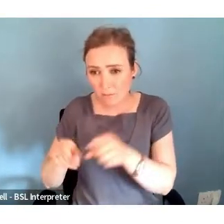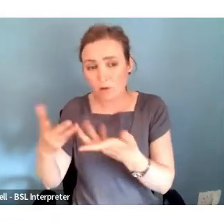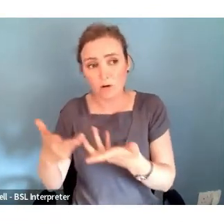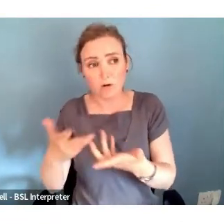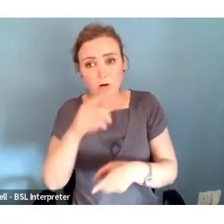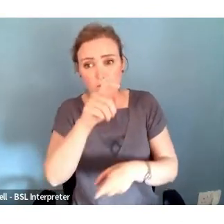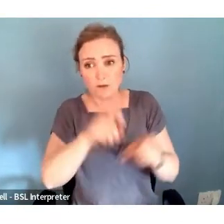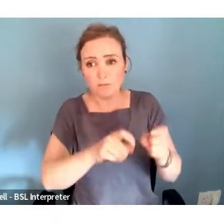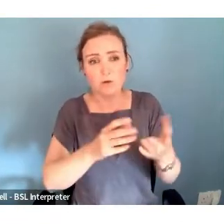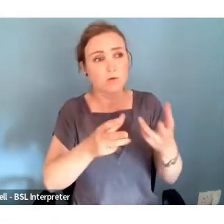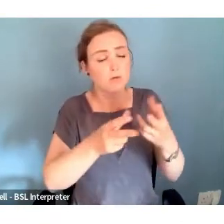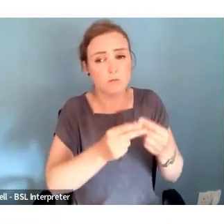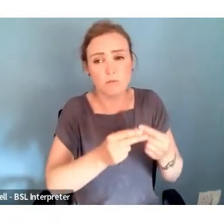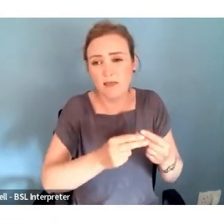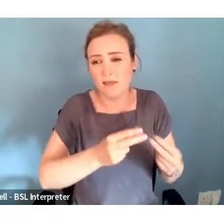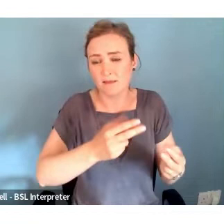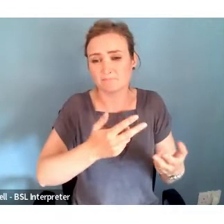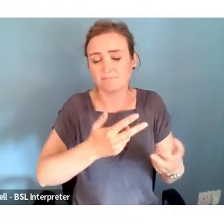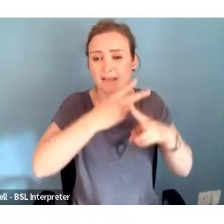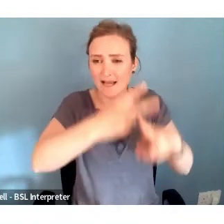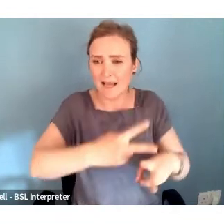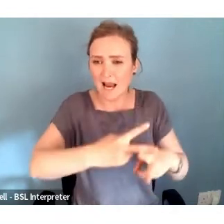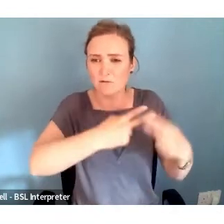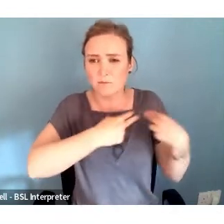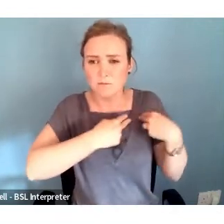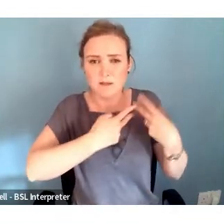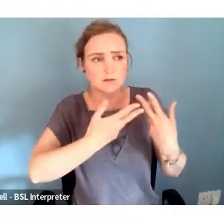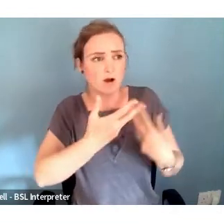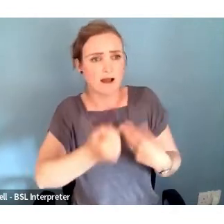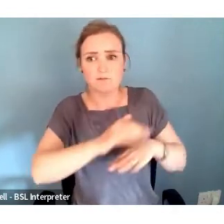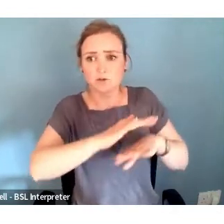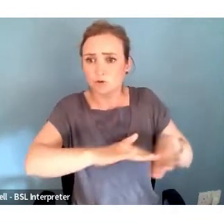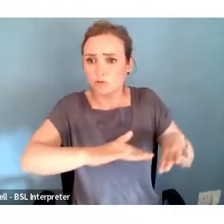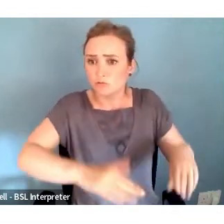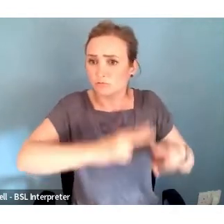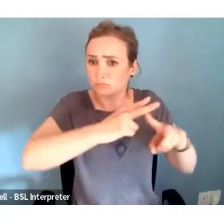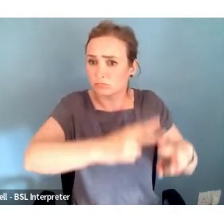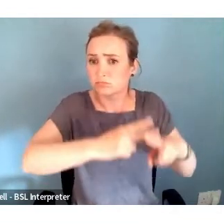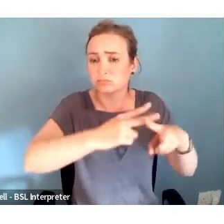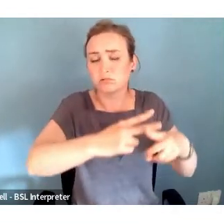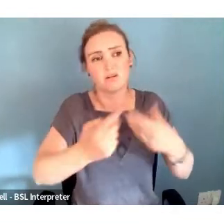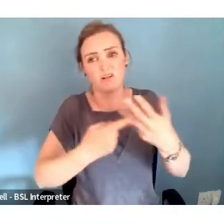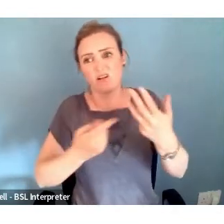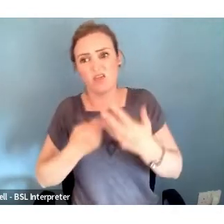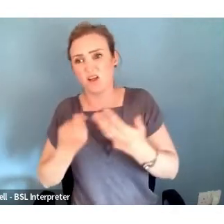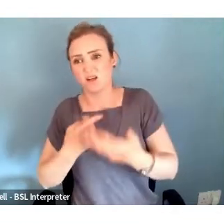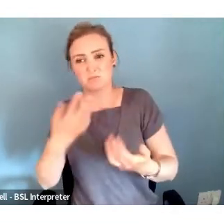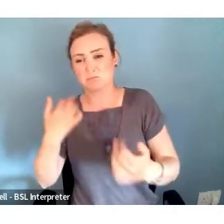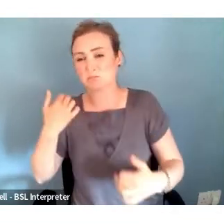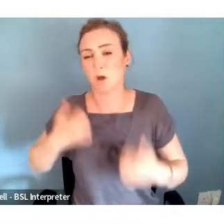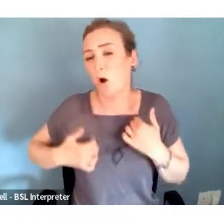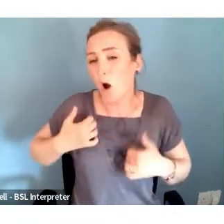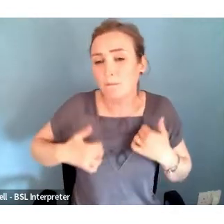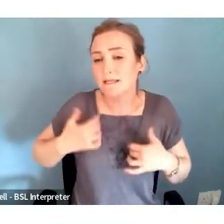parents with child care or people who have other responsibilities or hobbies or maybe they are